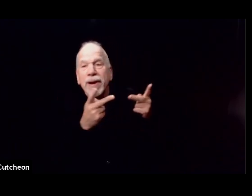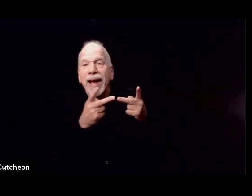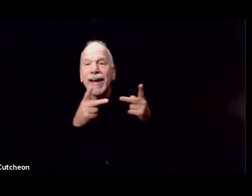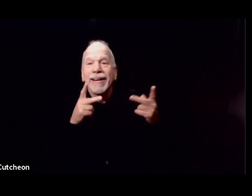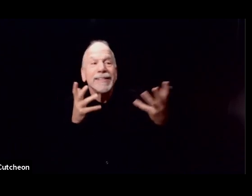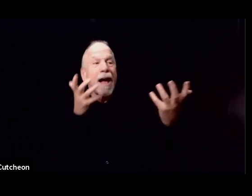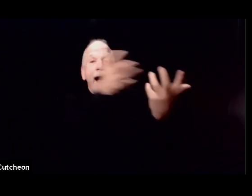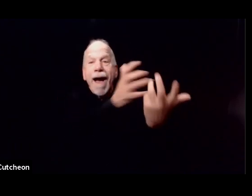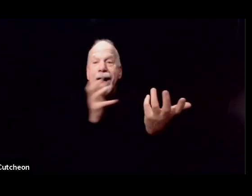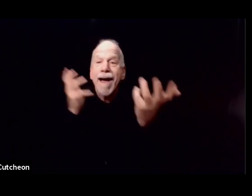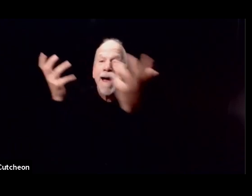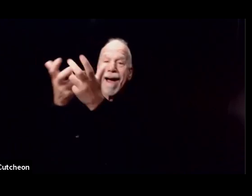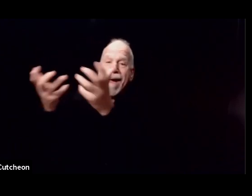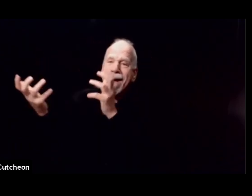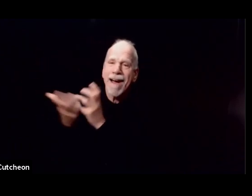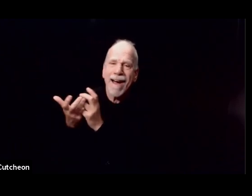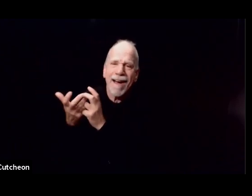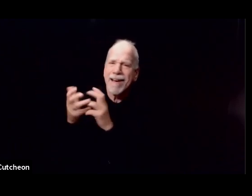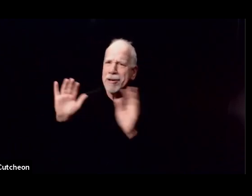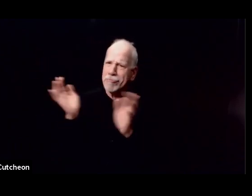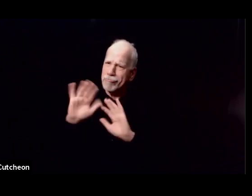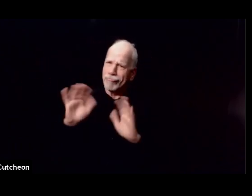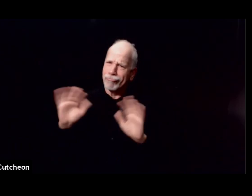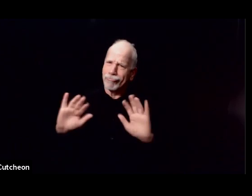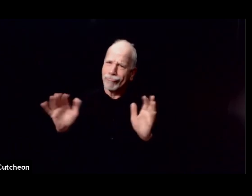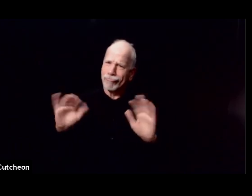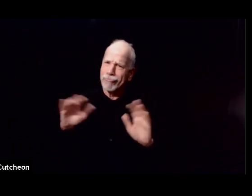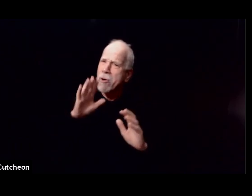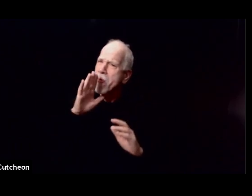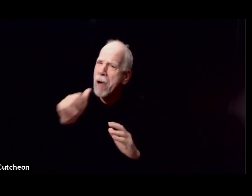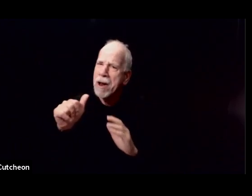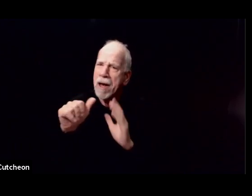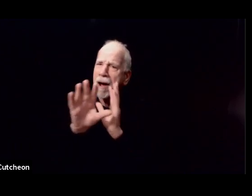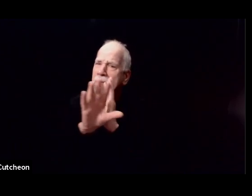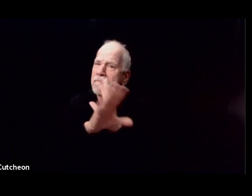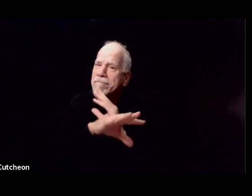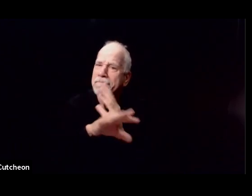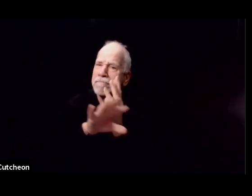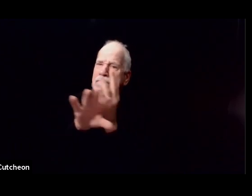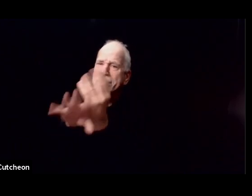If you do gather together, keep group size is limited and gathering outdoors is a wonderful